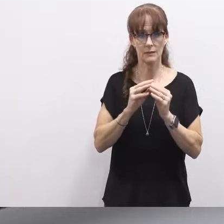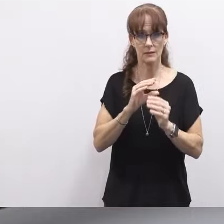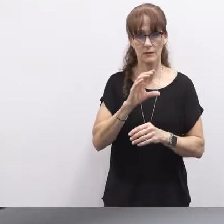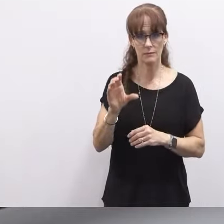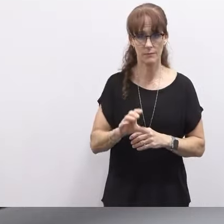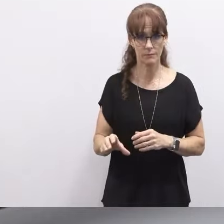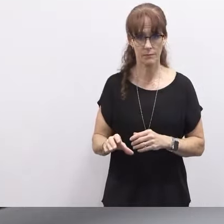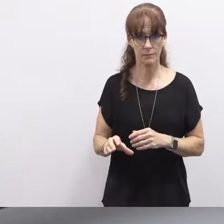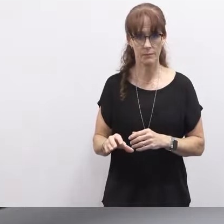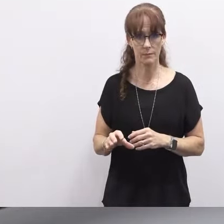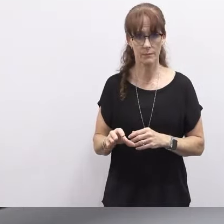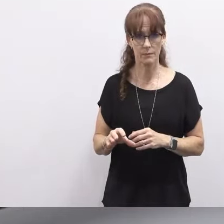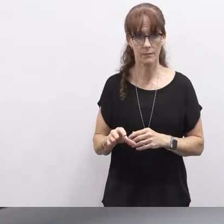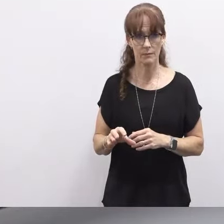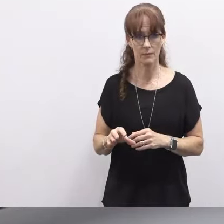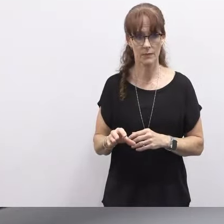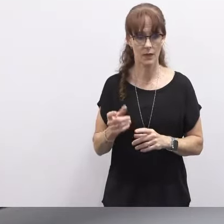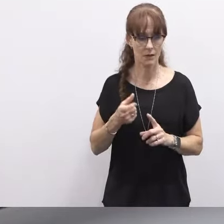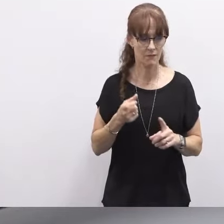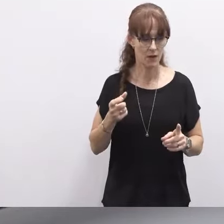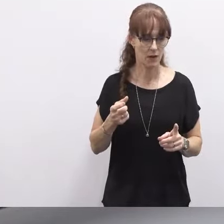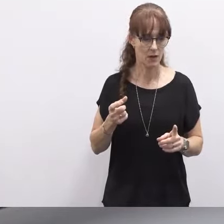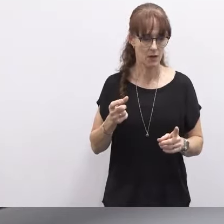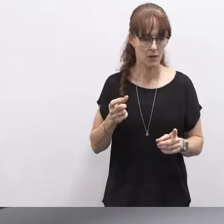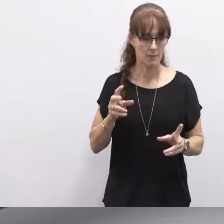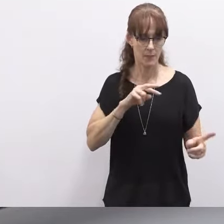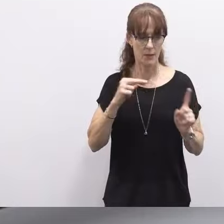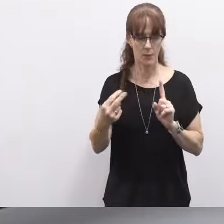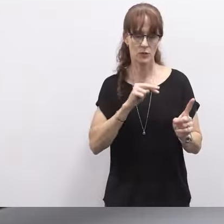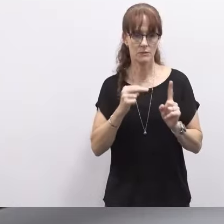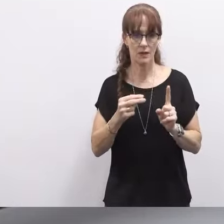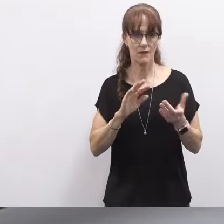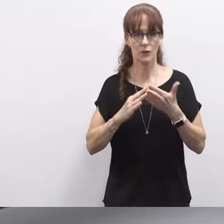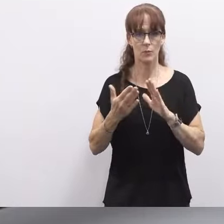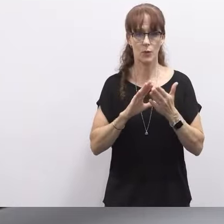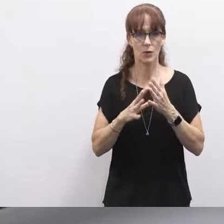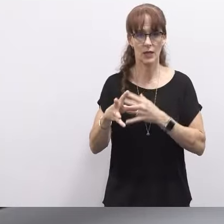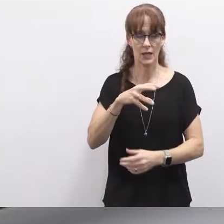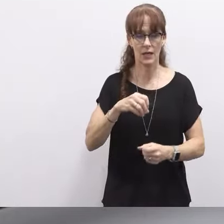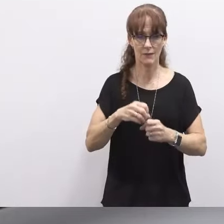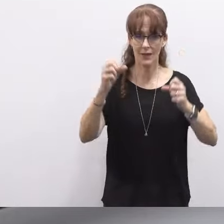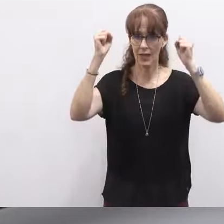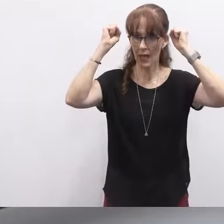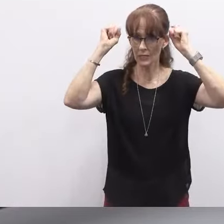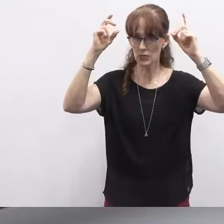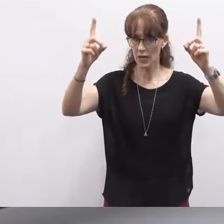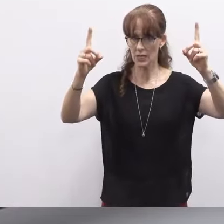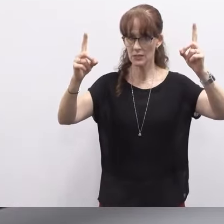And so from the perspective of community engagement and education, which I know is important to you,